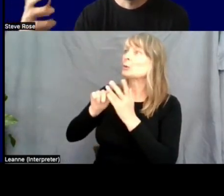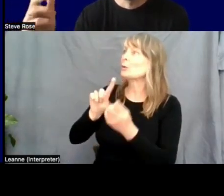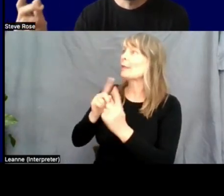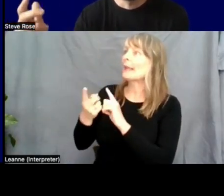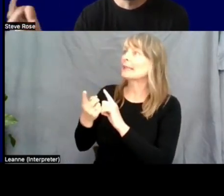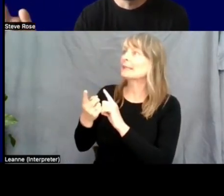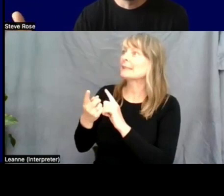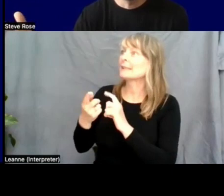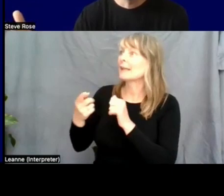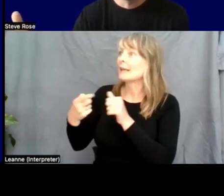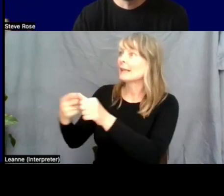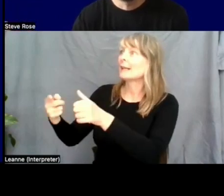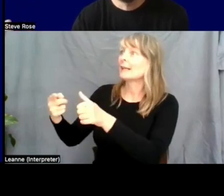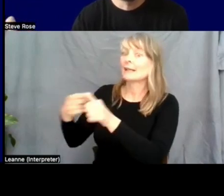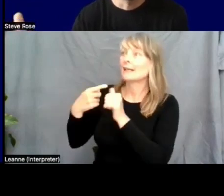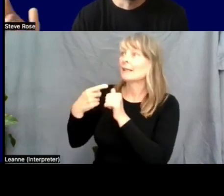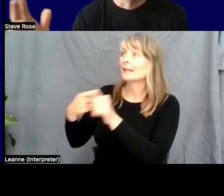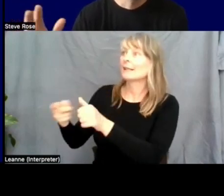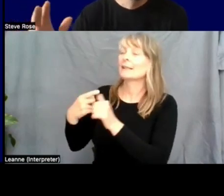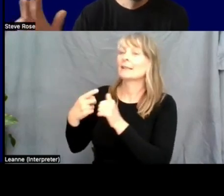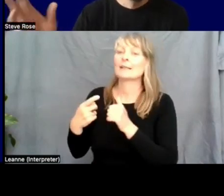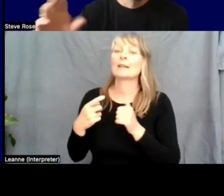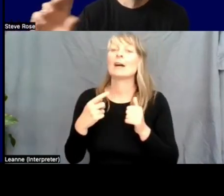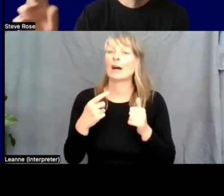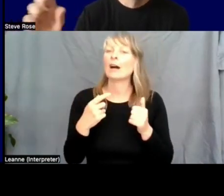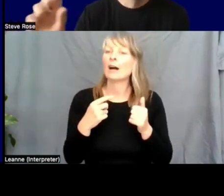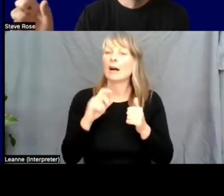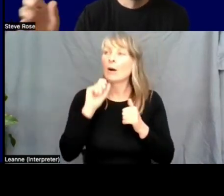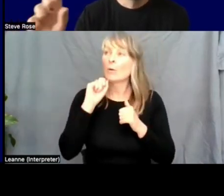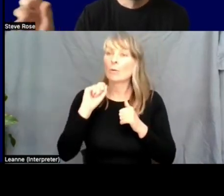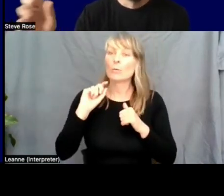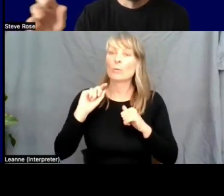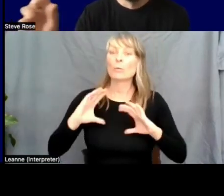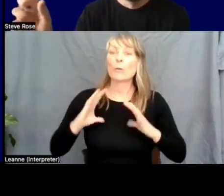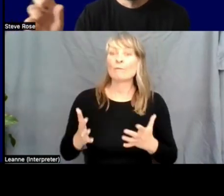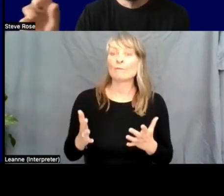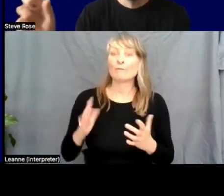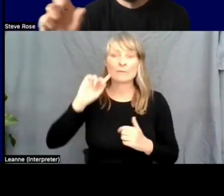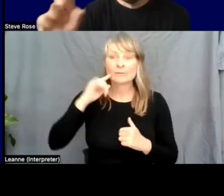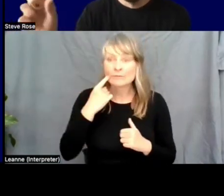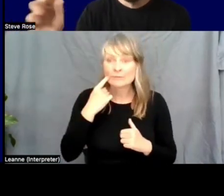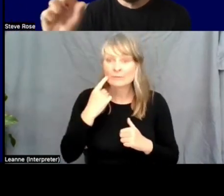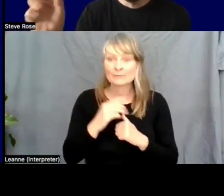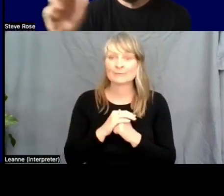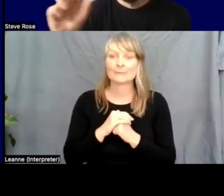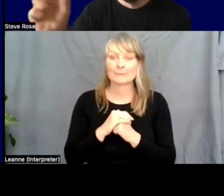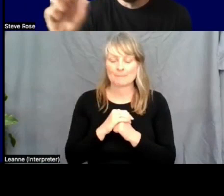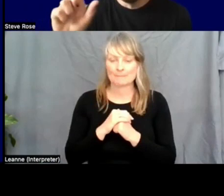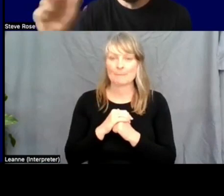traditionally viewed as an intentional stage. It's also more about actually you